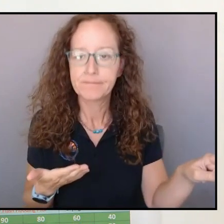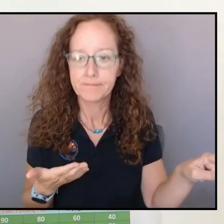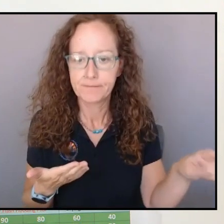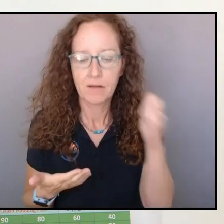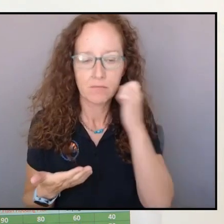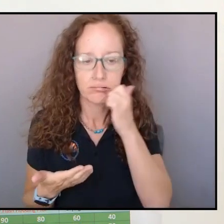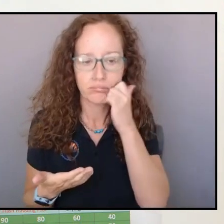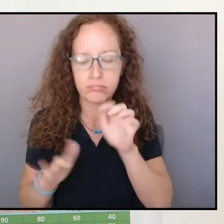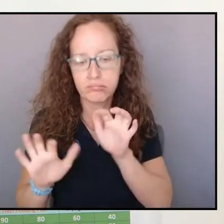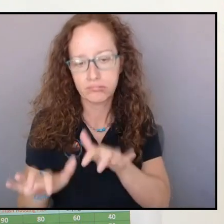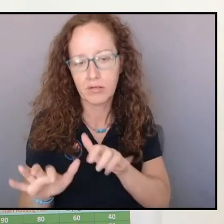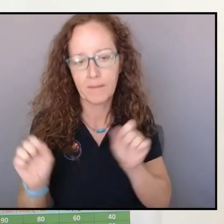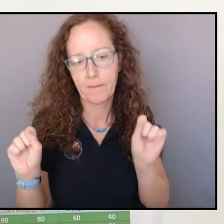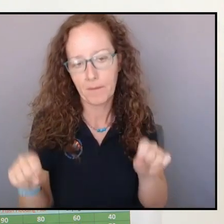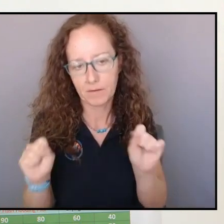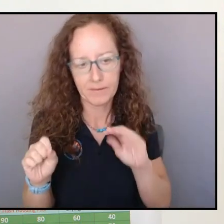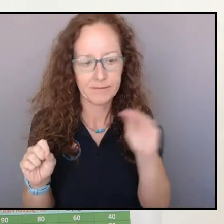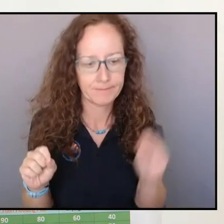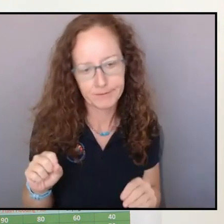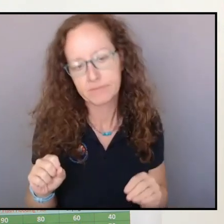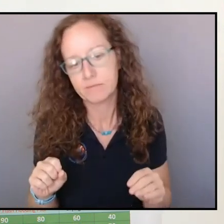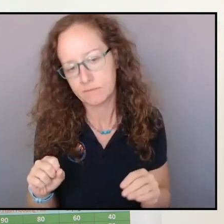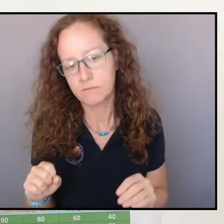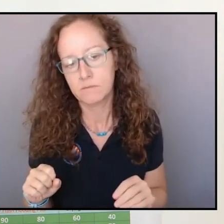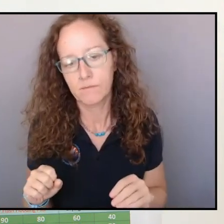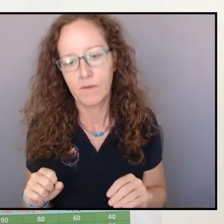and thunderstorms with the major ramp up Saturday through